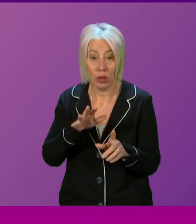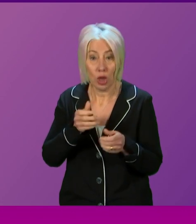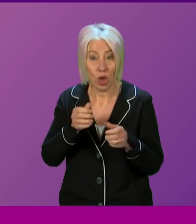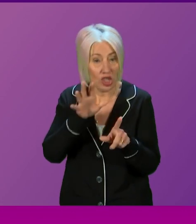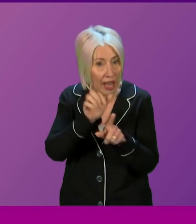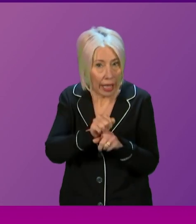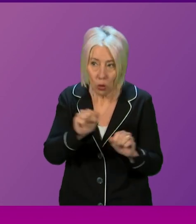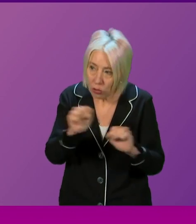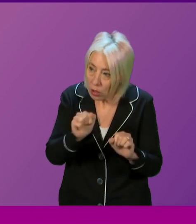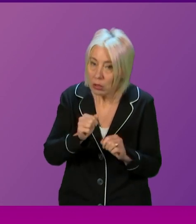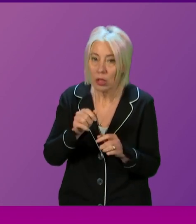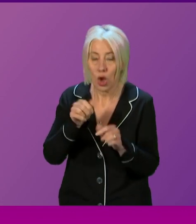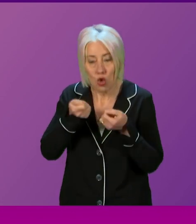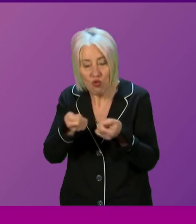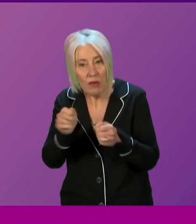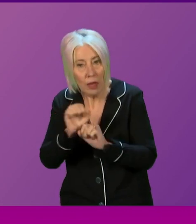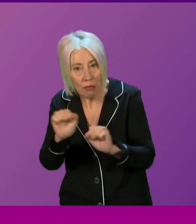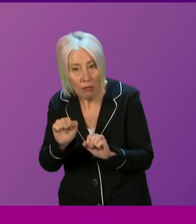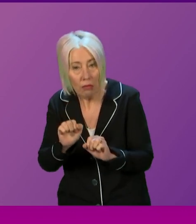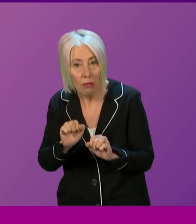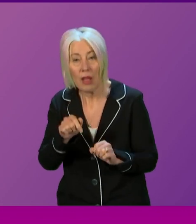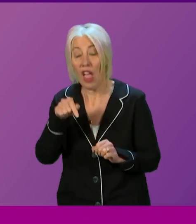This Government has never met its CAMHS waiting time targets.